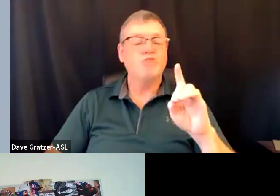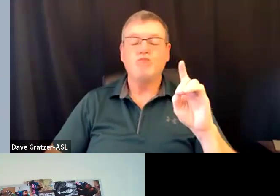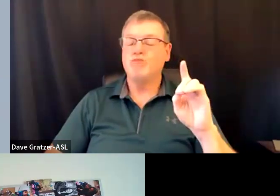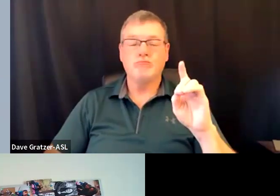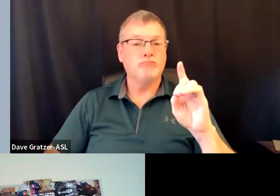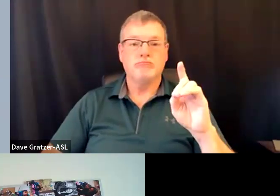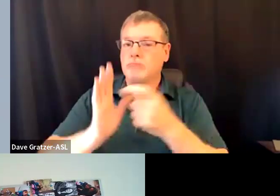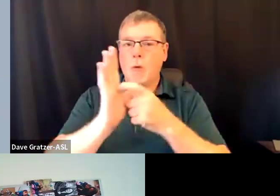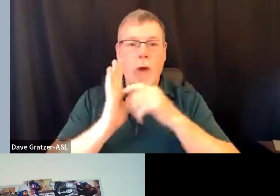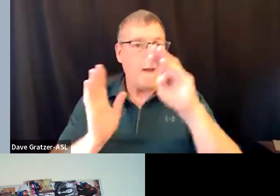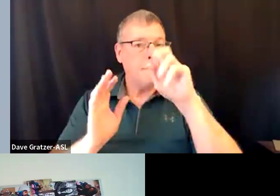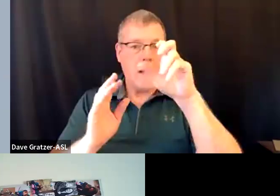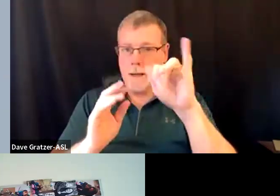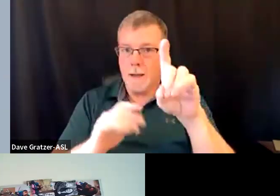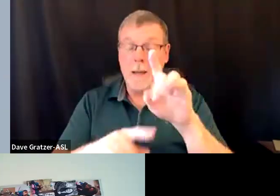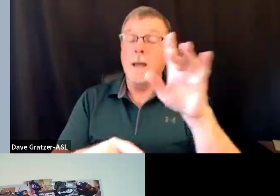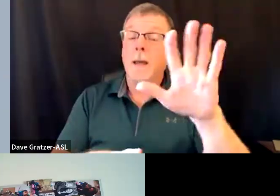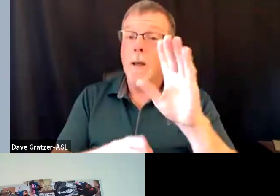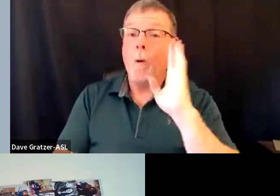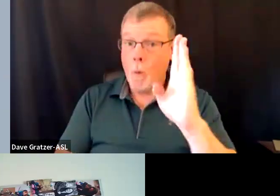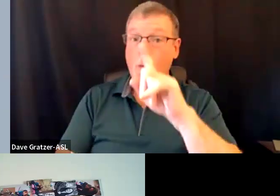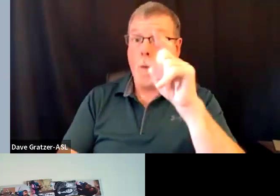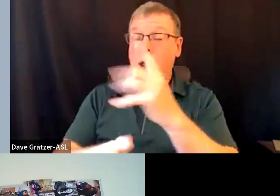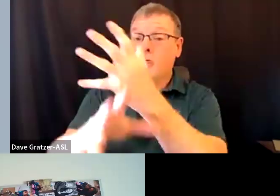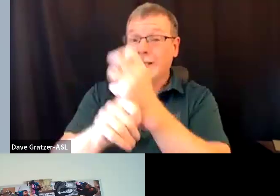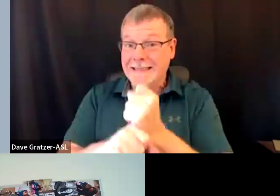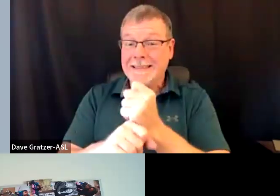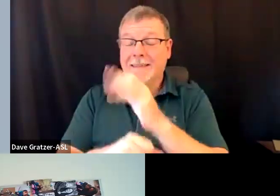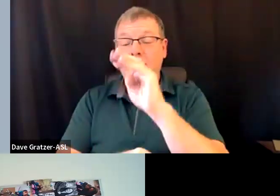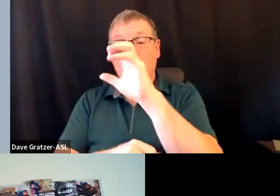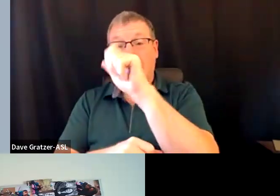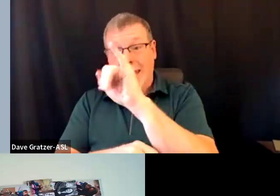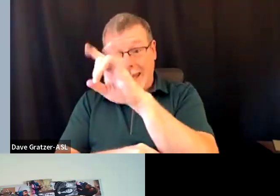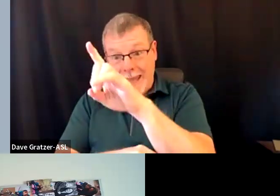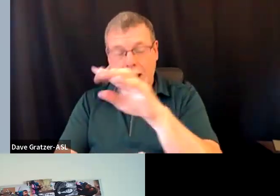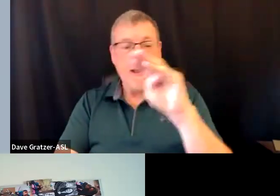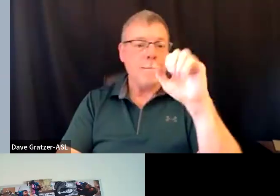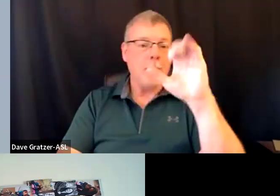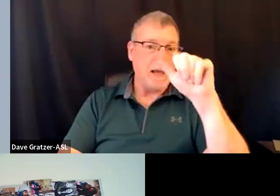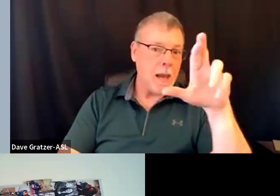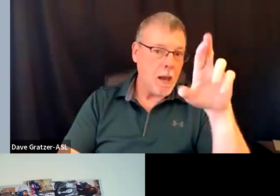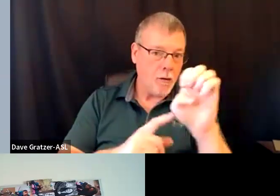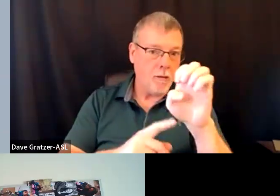It will be a question about whether they receive Medicaid or Medicare or other health insurance, whether you helped them to enroll